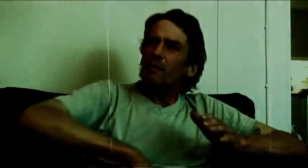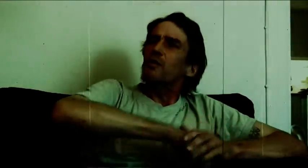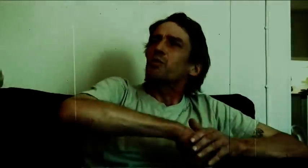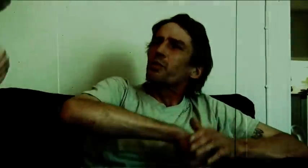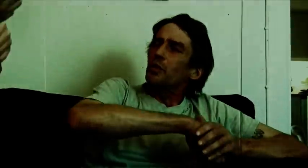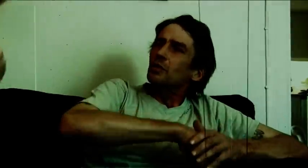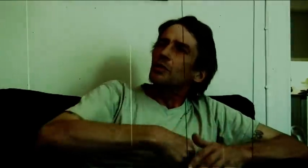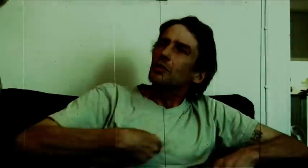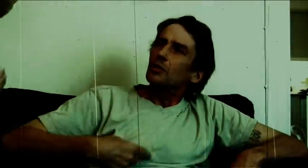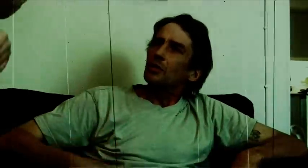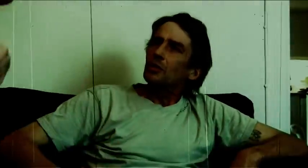Yeah, well, the soccer...